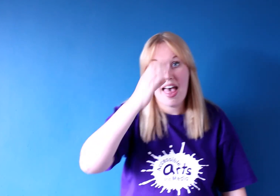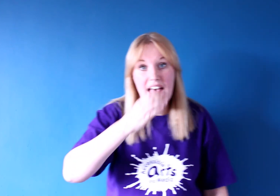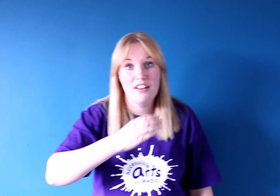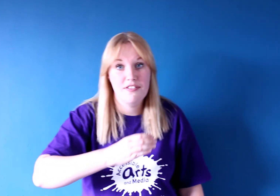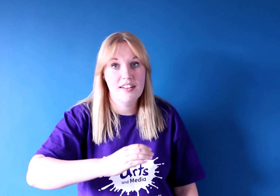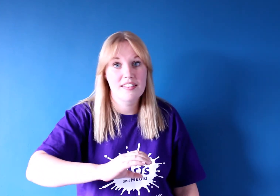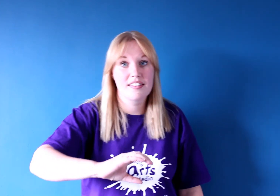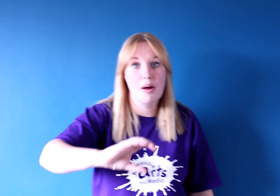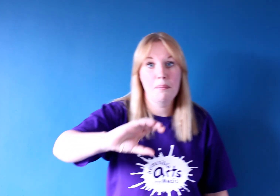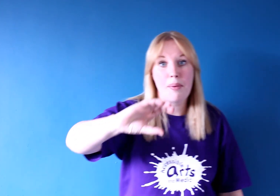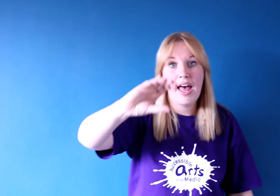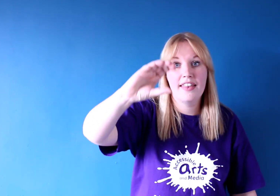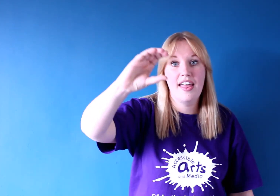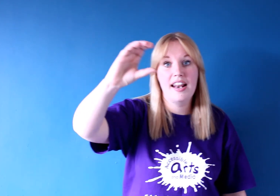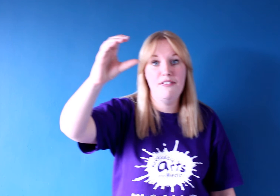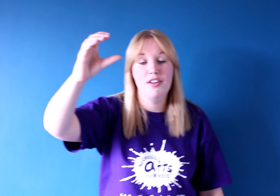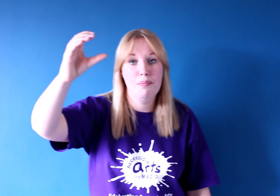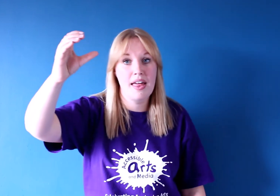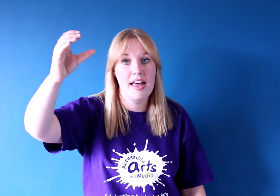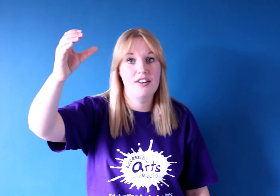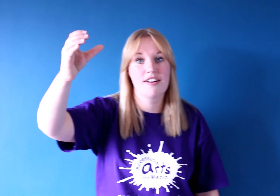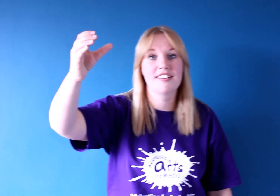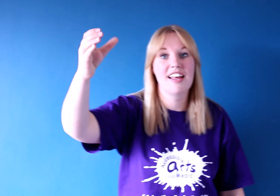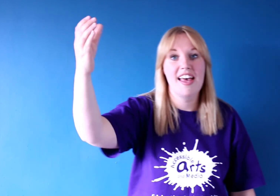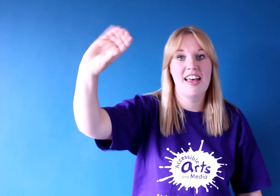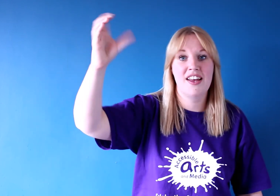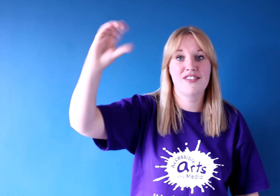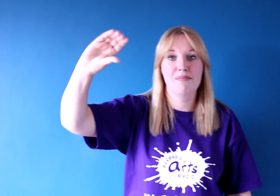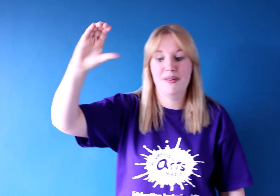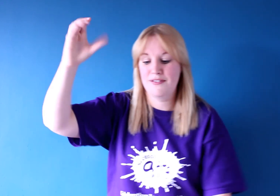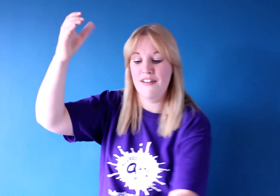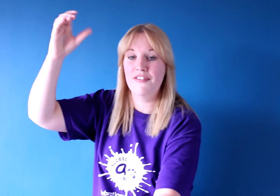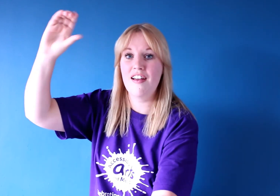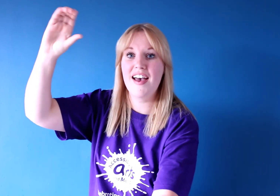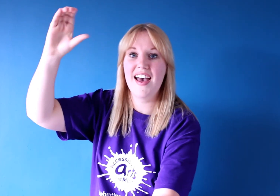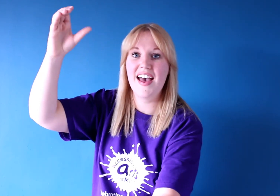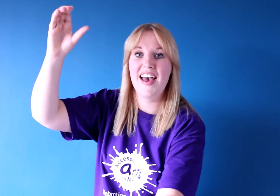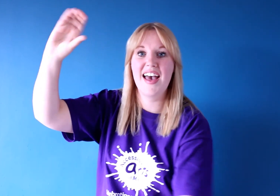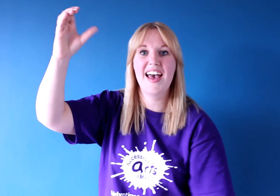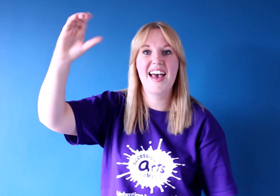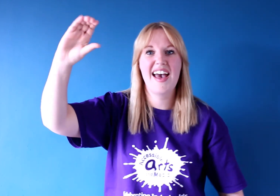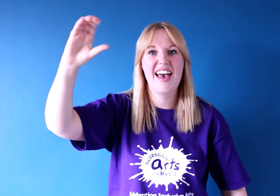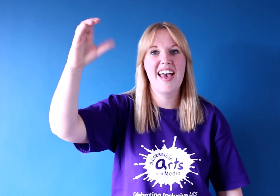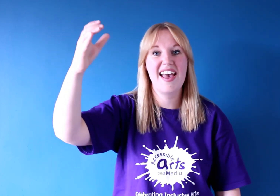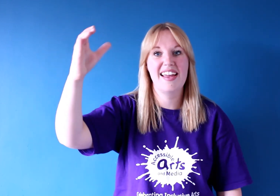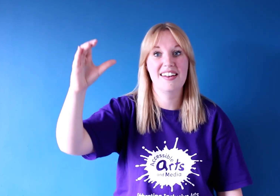Elephants stomp and they lift up their trunks in a trumpet refrain.